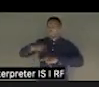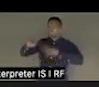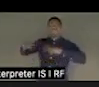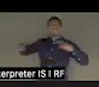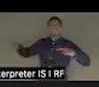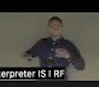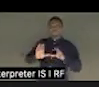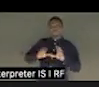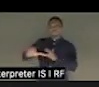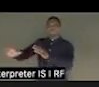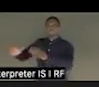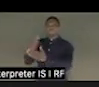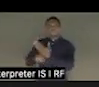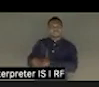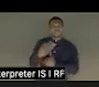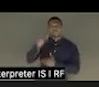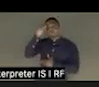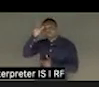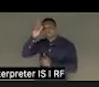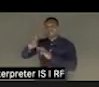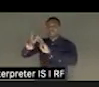working with in the Nordic countries for quite a few years.